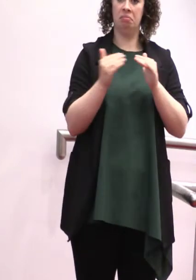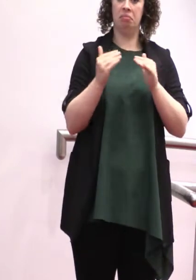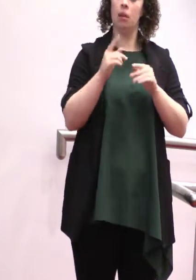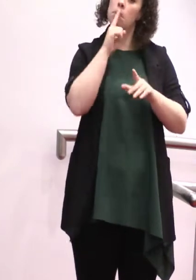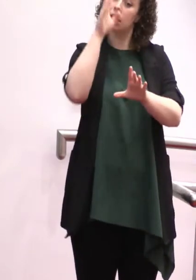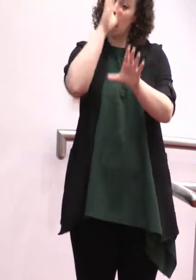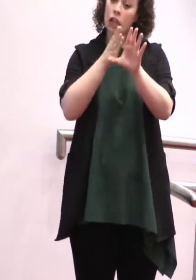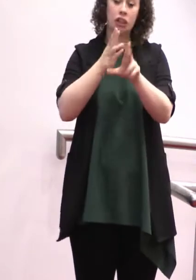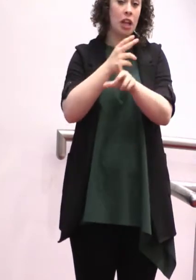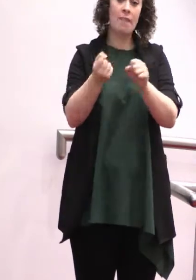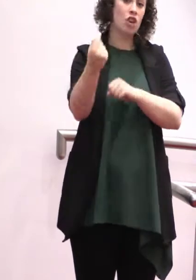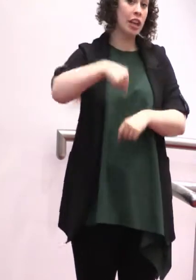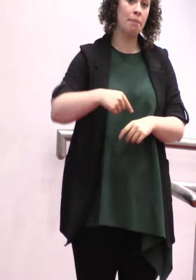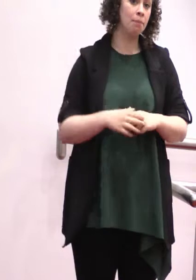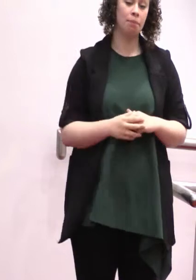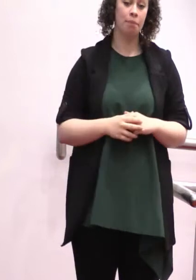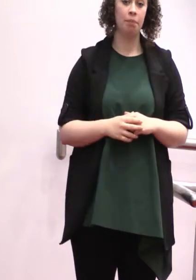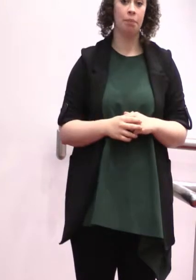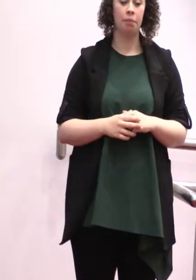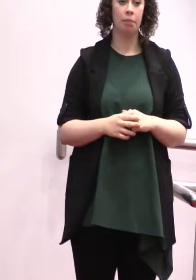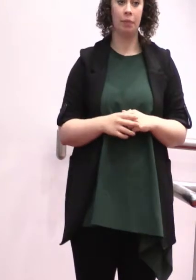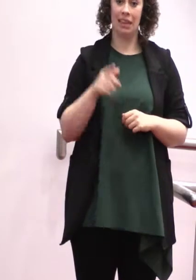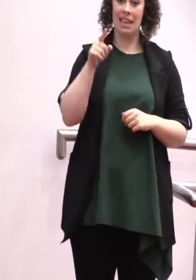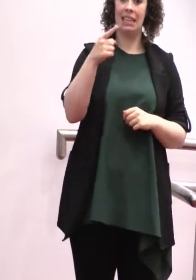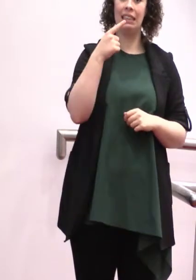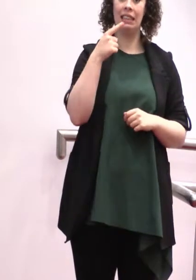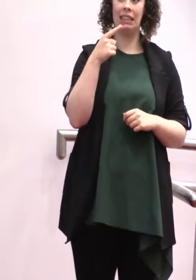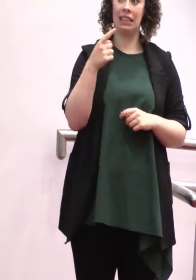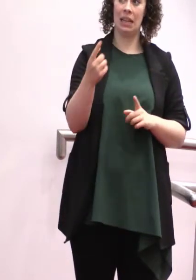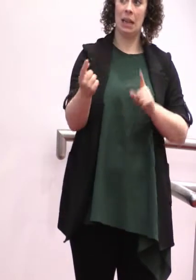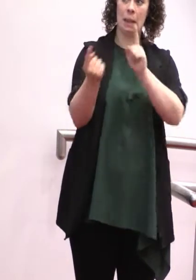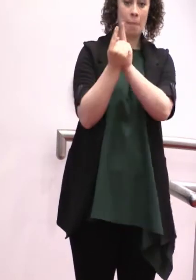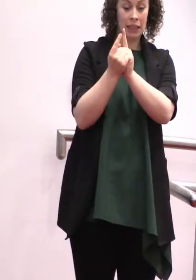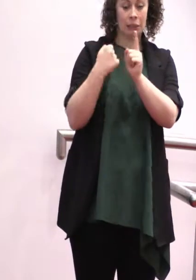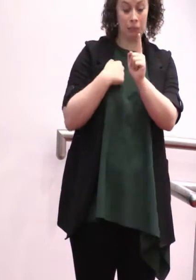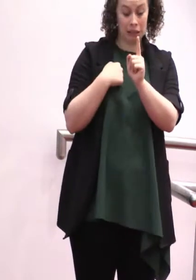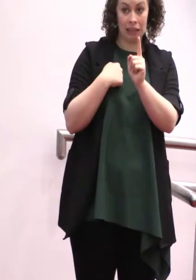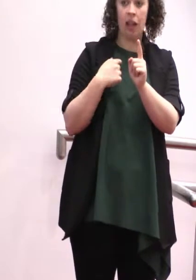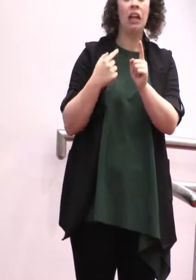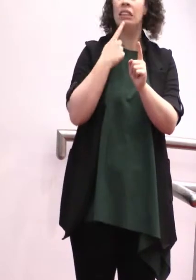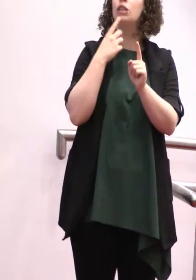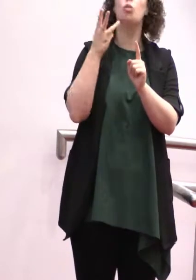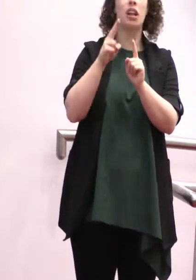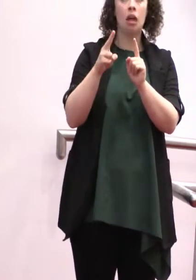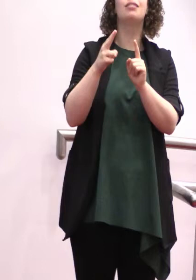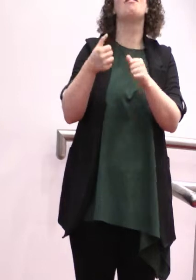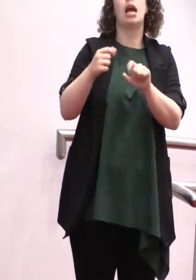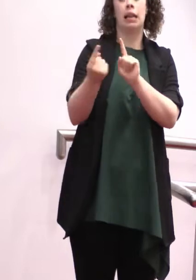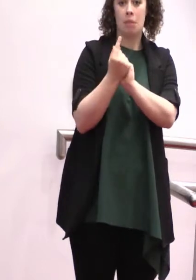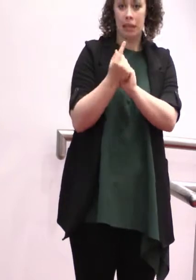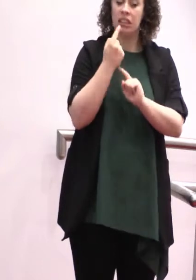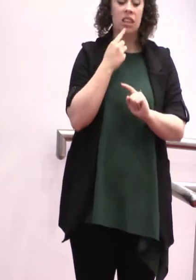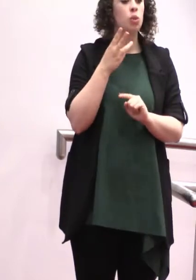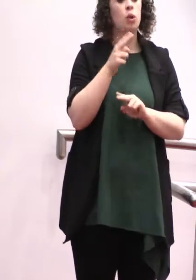And he argued that our was and stated that my children mental